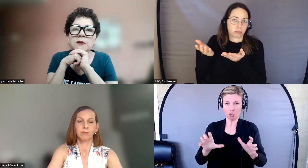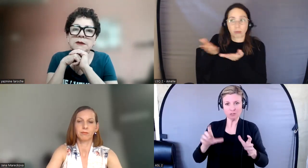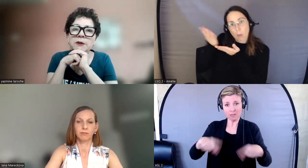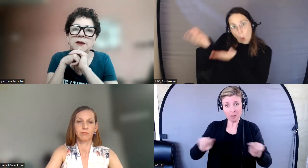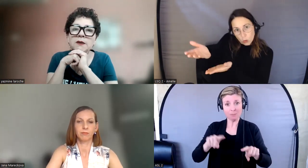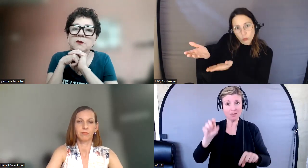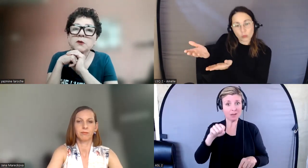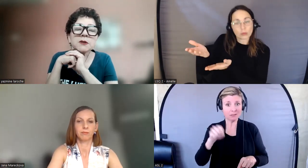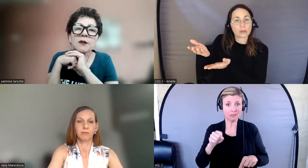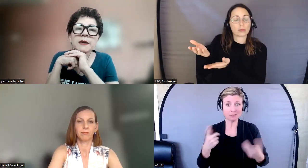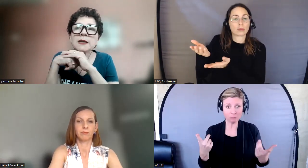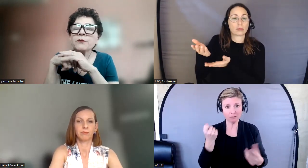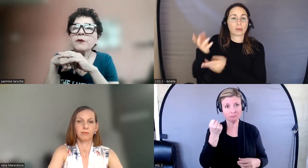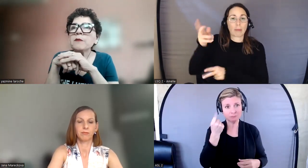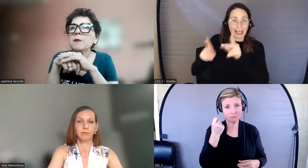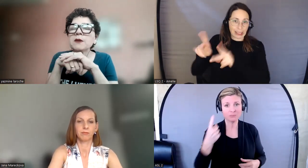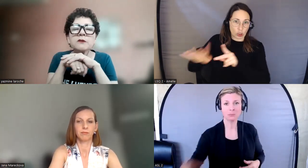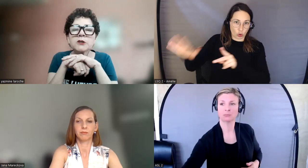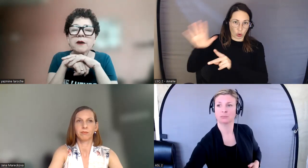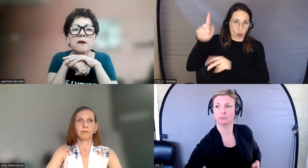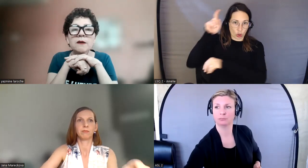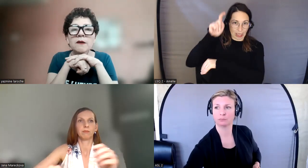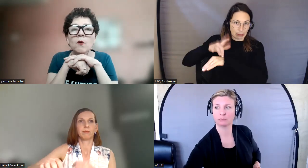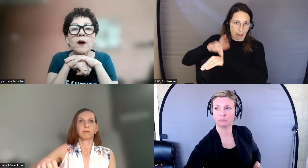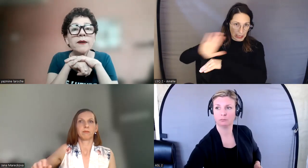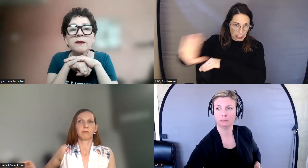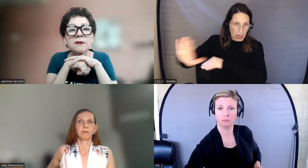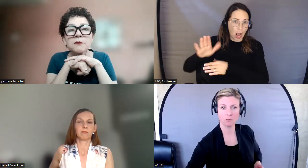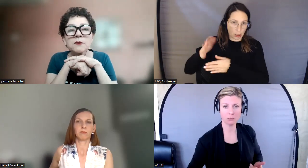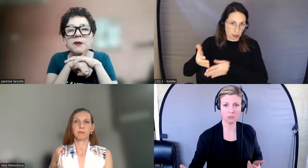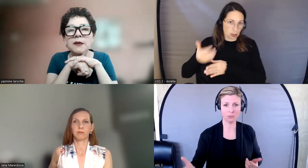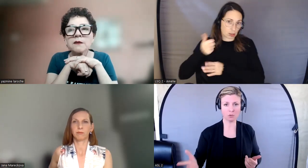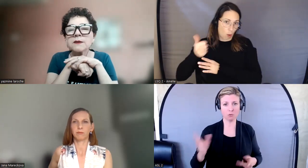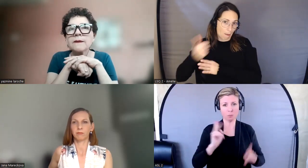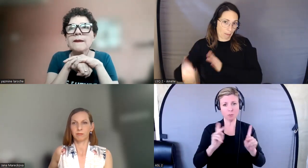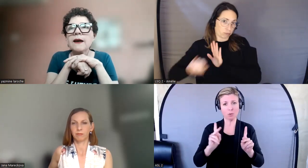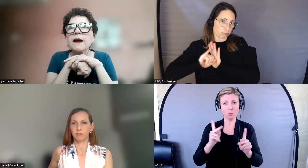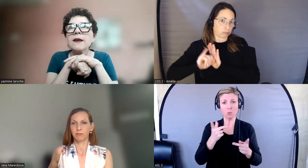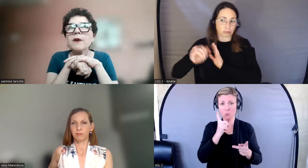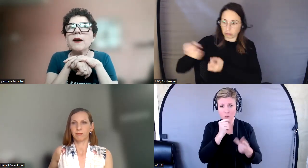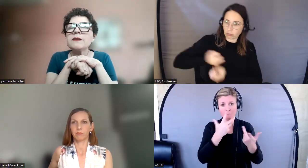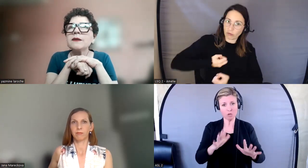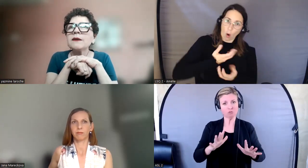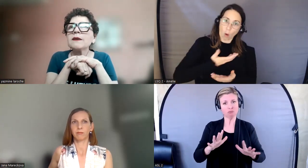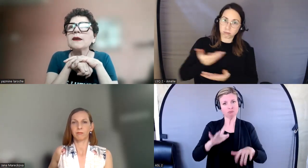of disability who do self-identify maybe could share why they do it with others I I think